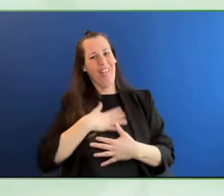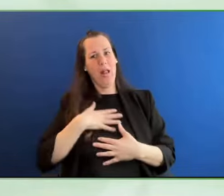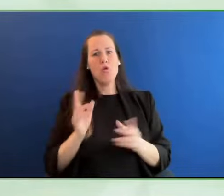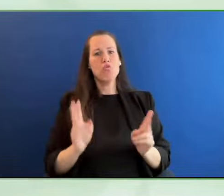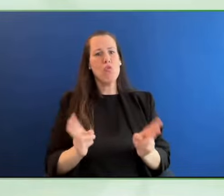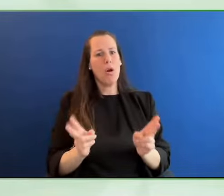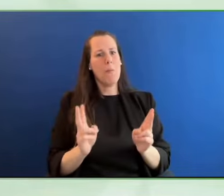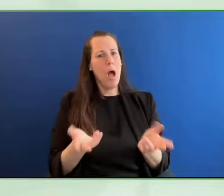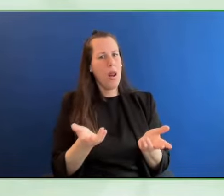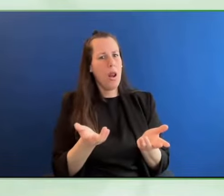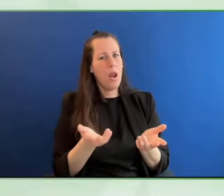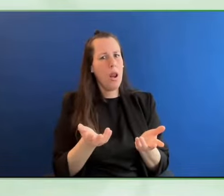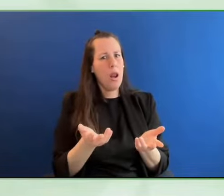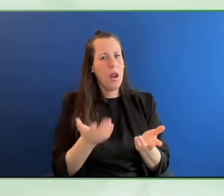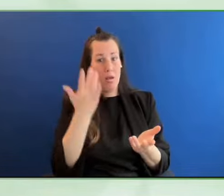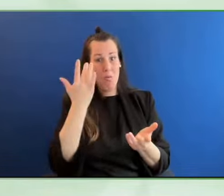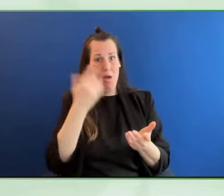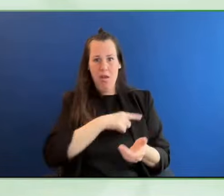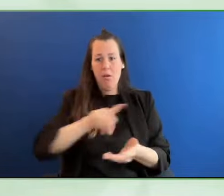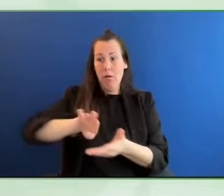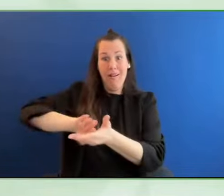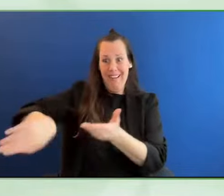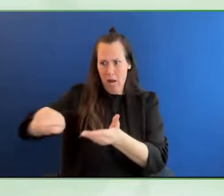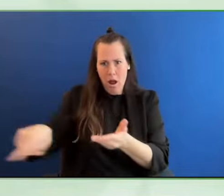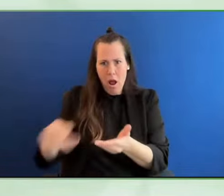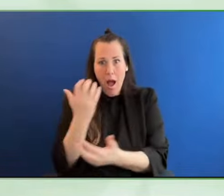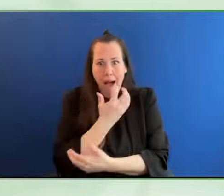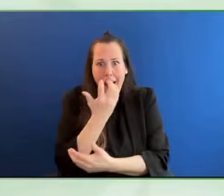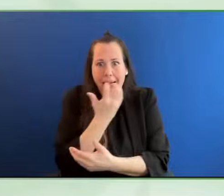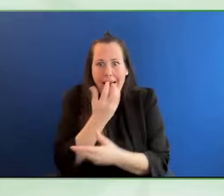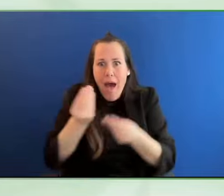I was not a strong communicator and weak in the discussion.